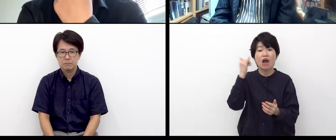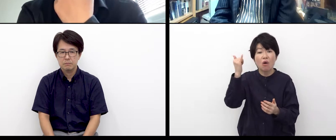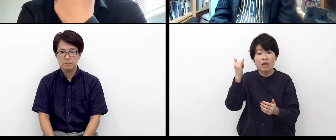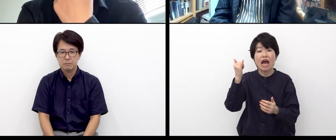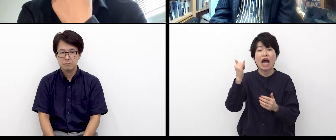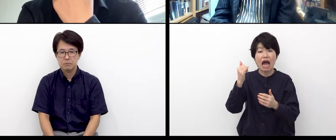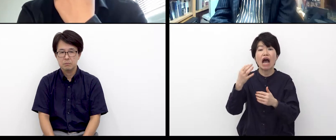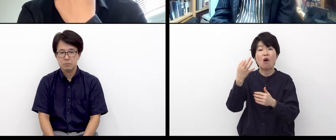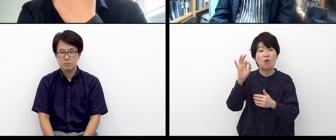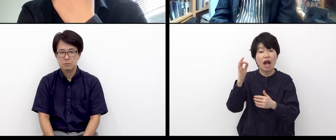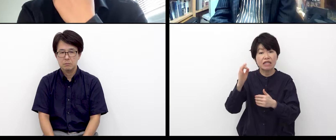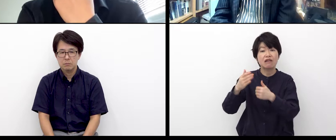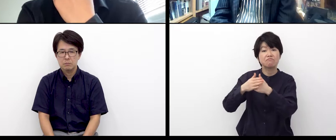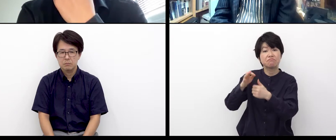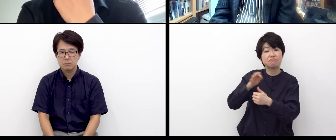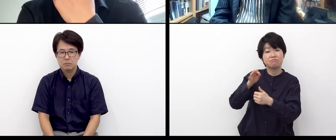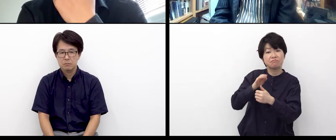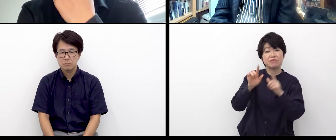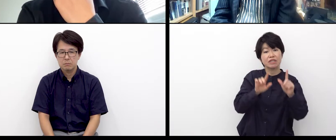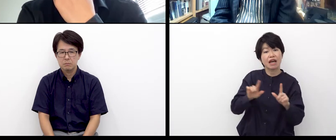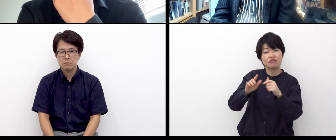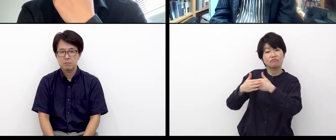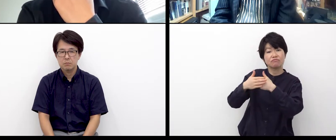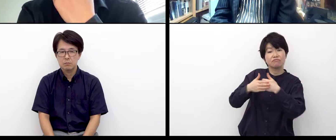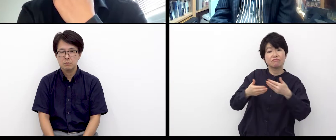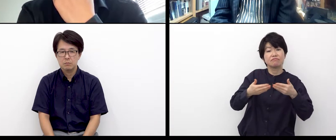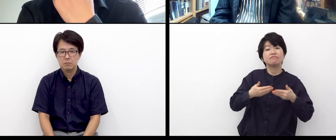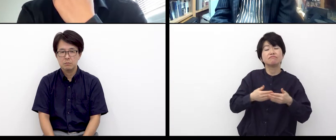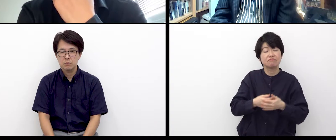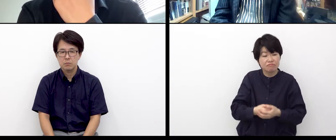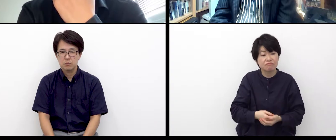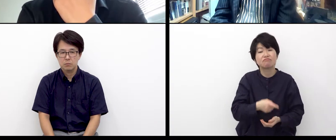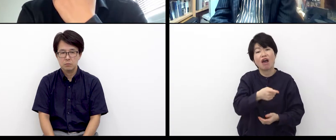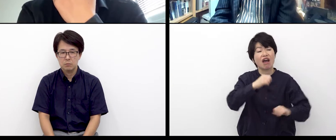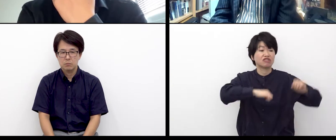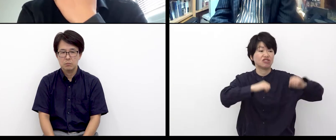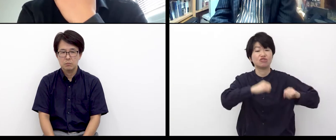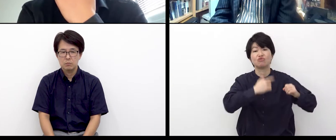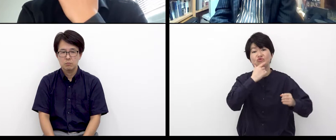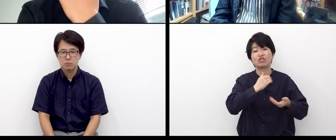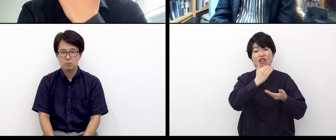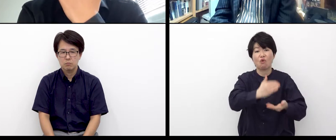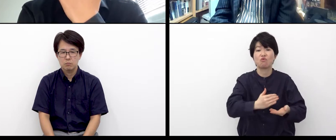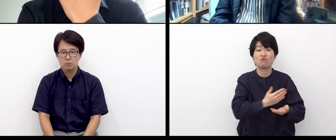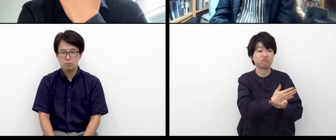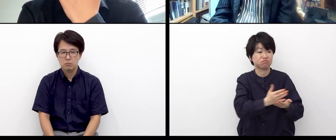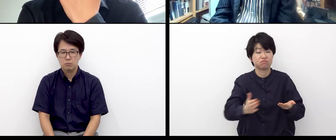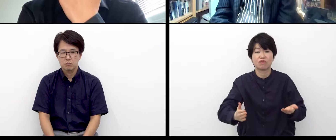from outside, it looks that it’s ok and they can do what they want anyway.